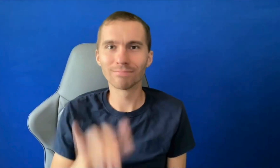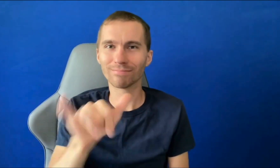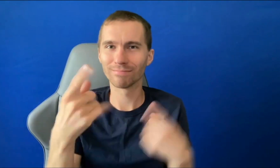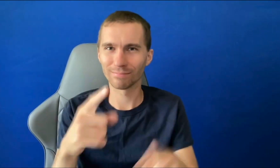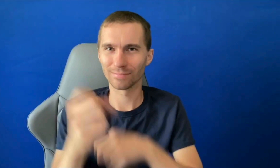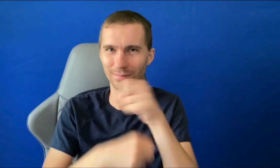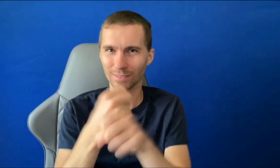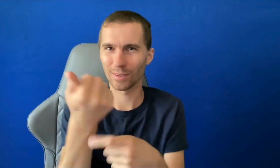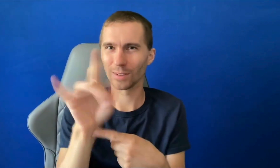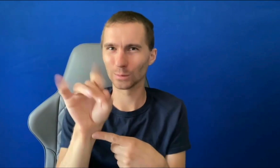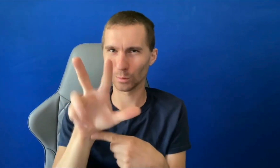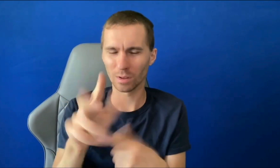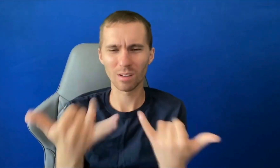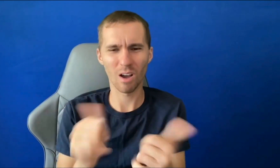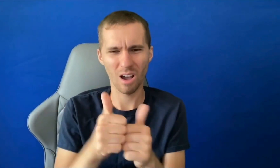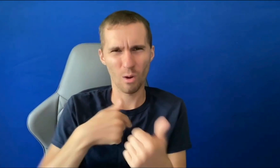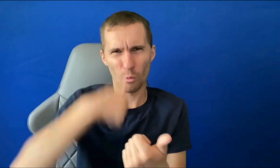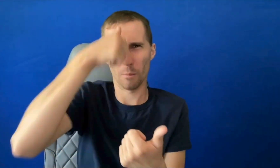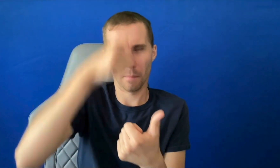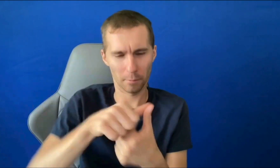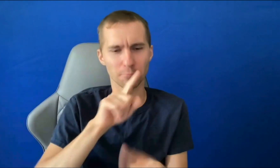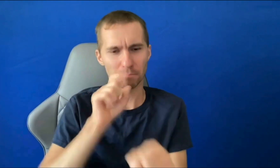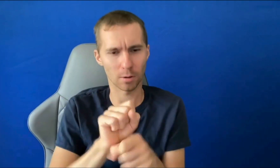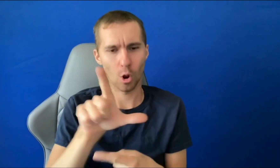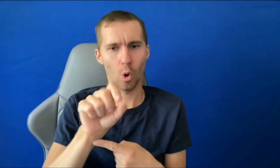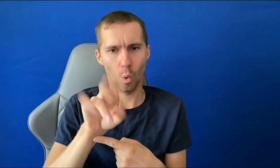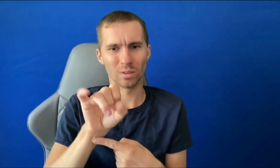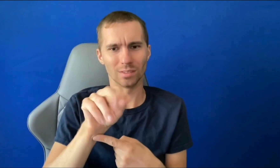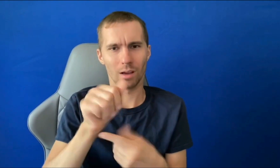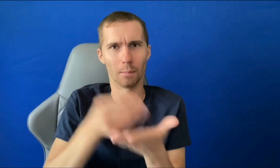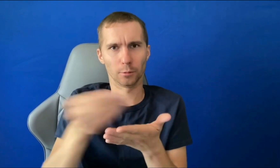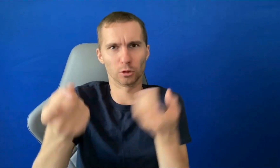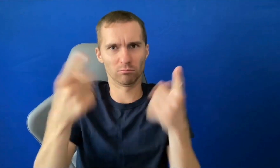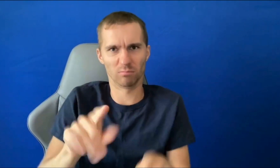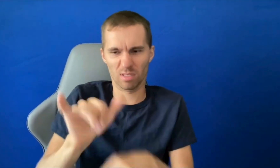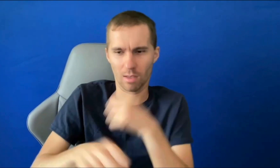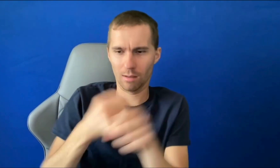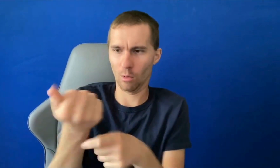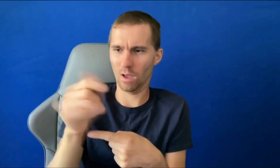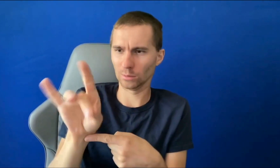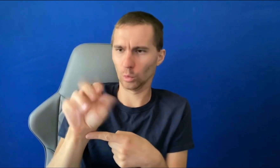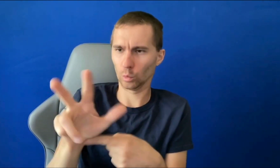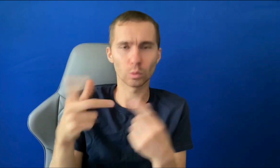This took place in the year 1803. Now, how do I remember that the Louisiana Purchase happened in that year of 1803?